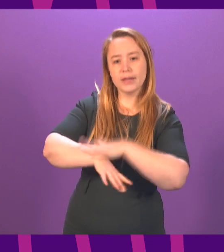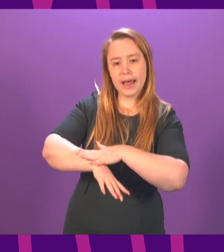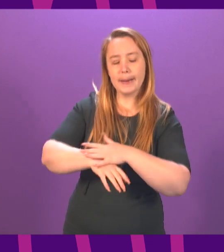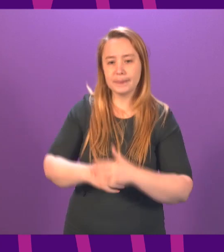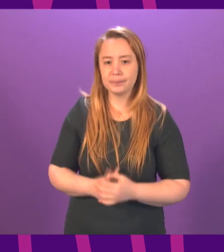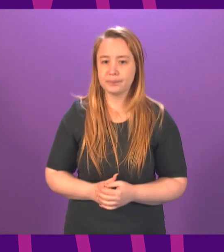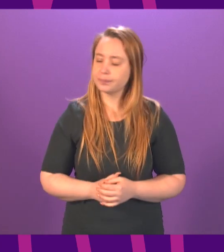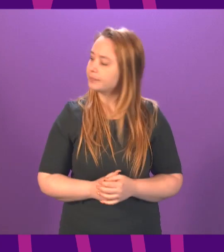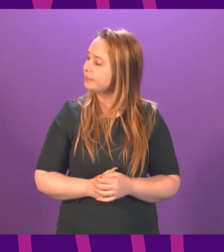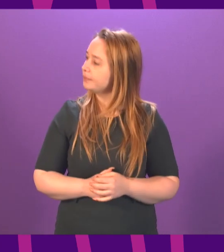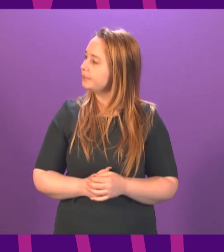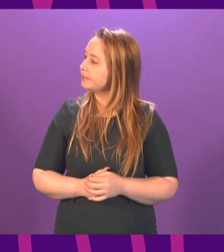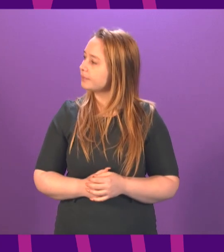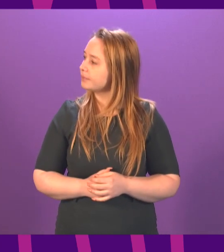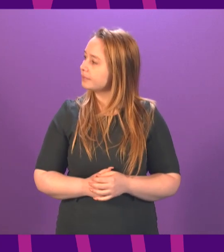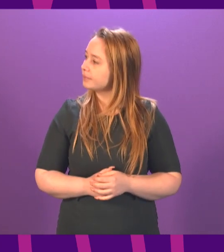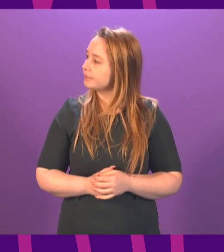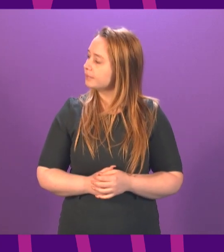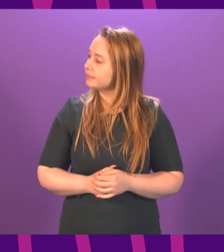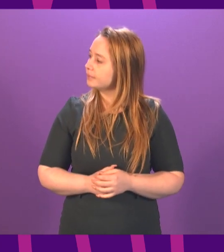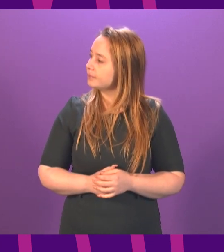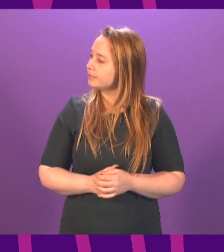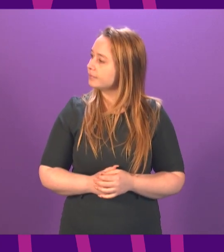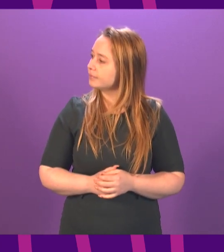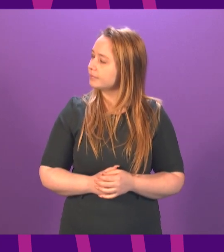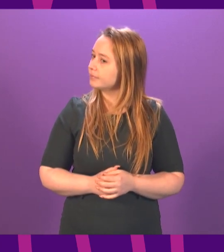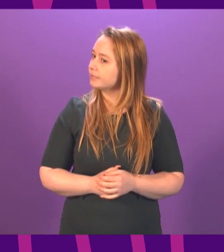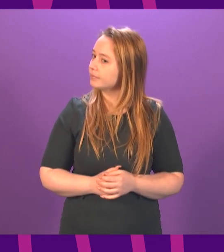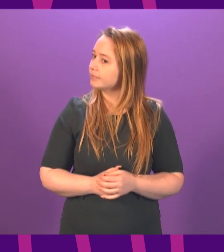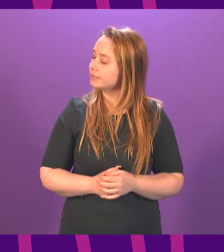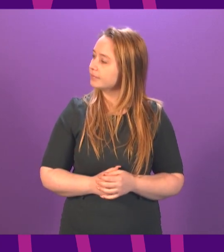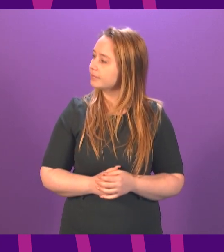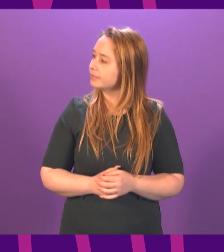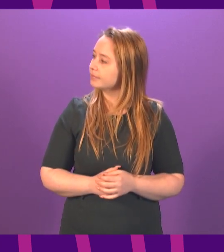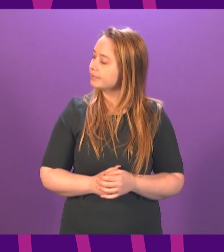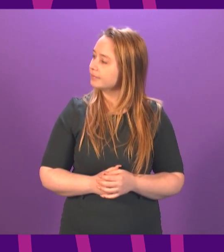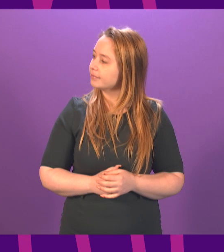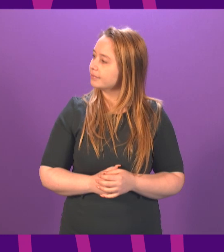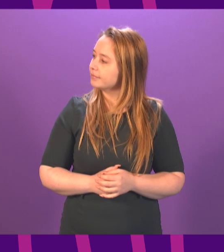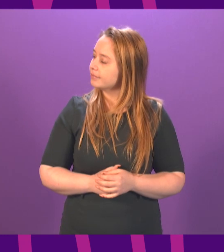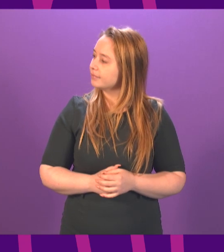Pauline McNeill (Glasgow) (Lab): My question is similar to Stuart